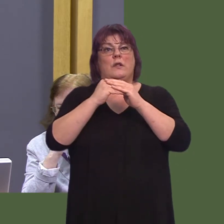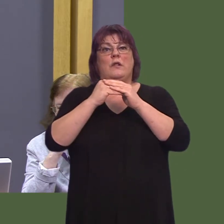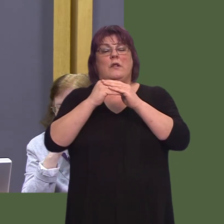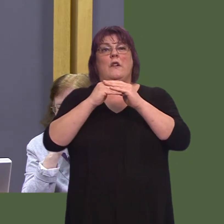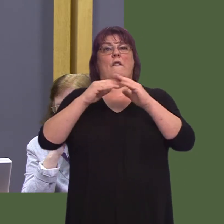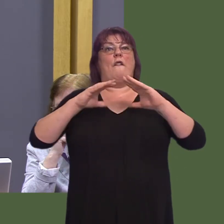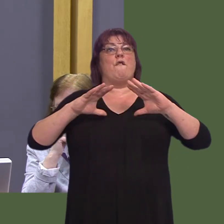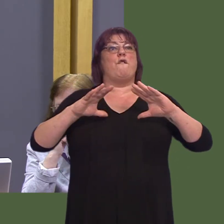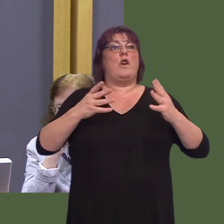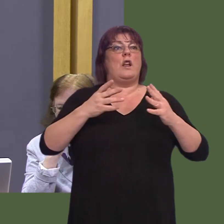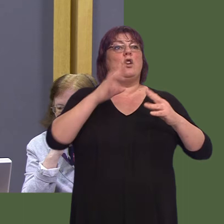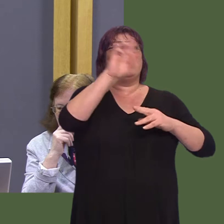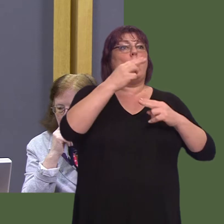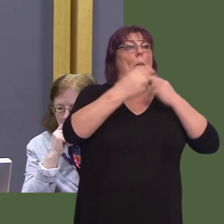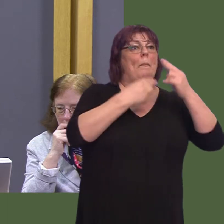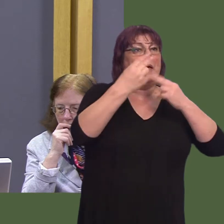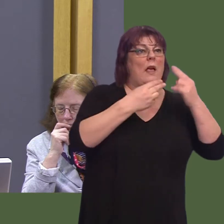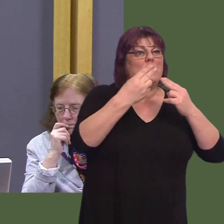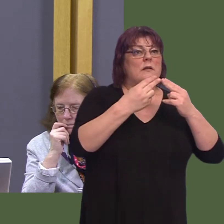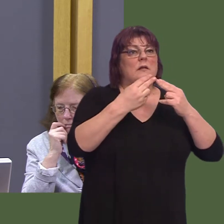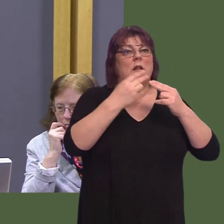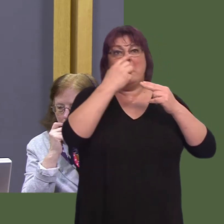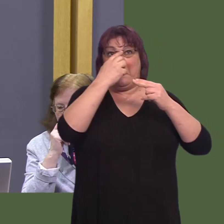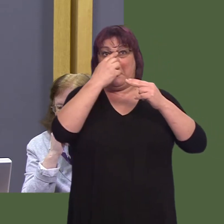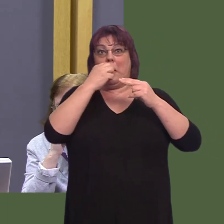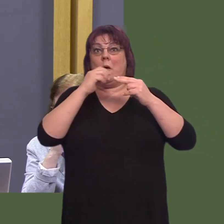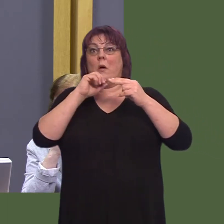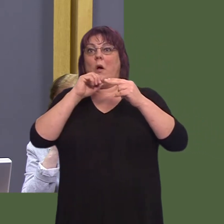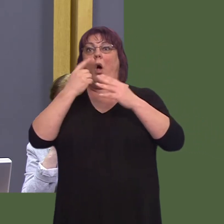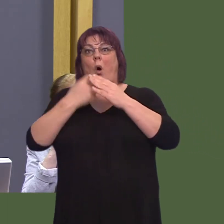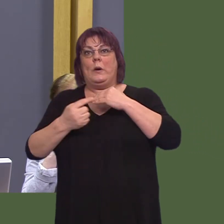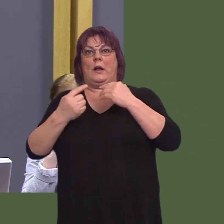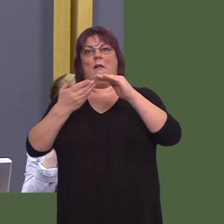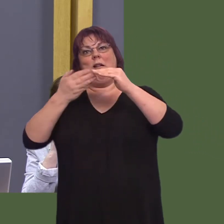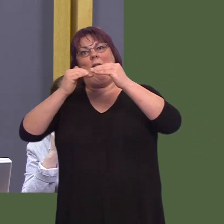school meals under universal credit, restricting free school meals to families with net earnings